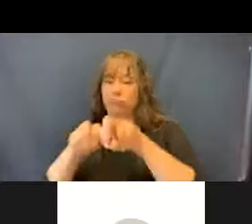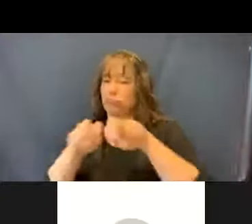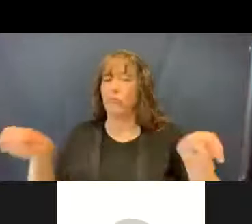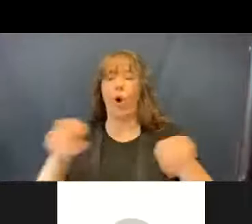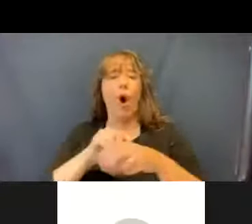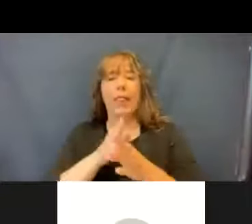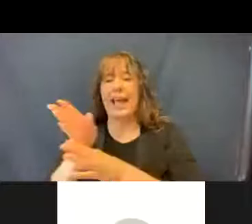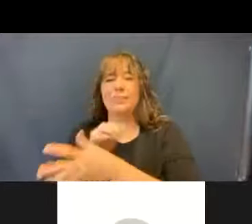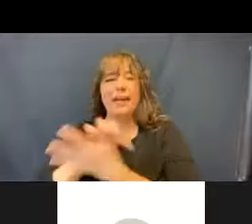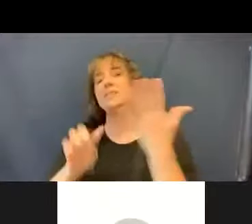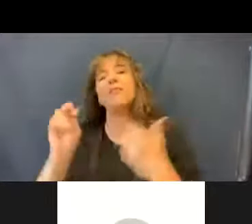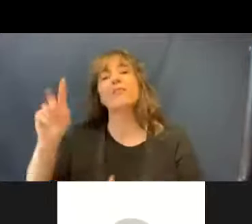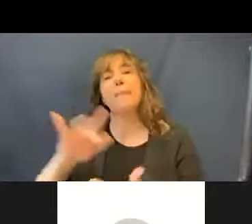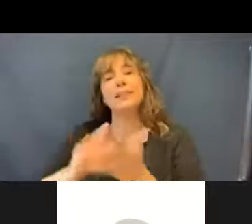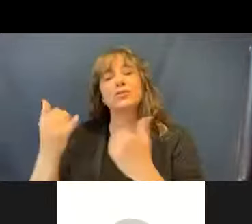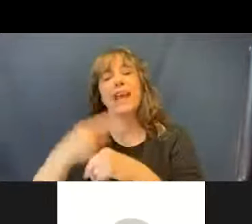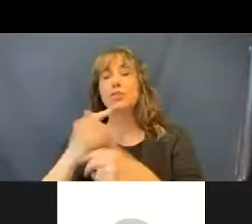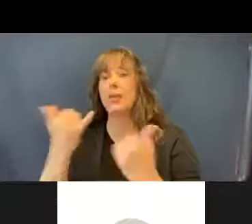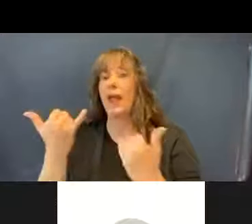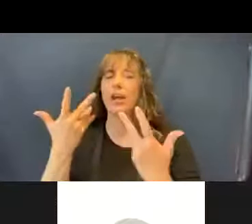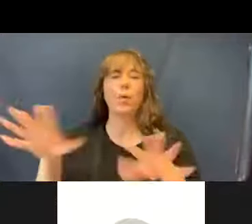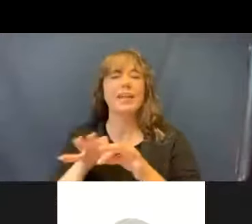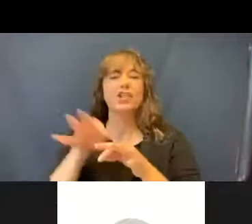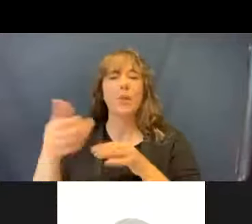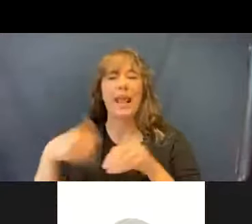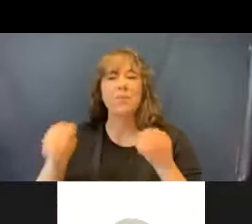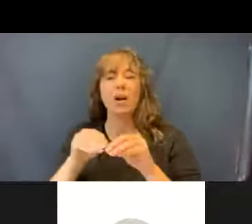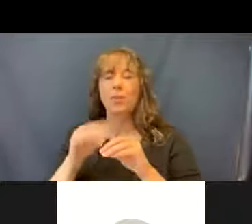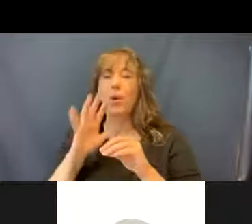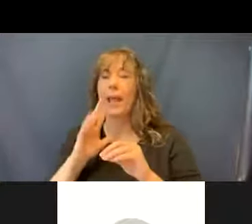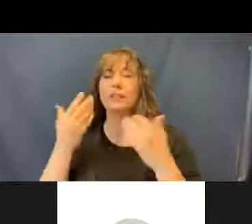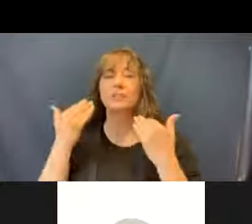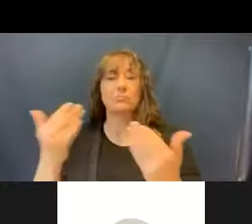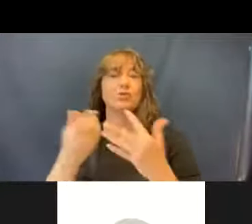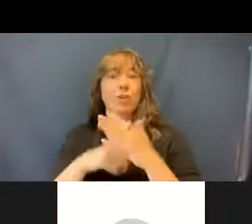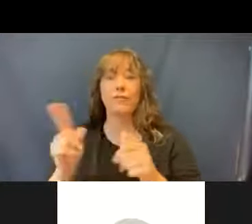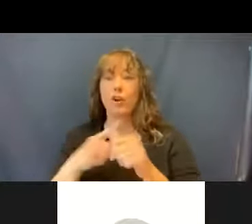So without further ado, we can hop on to the first question on our list of questions, but